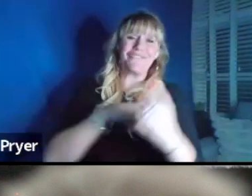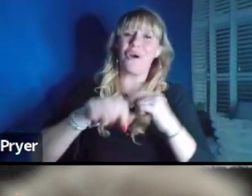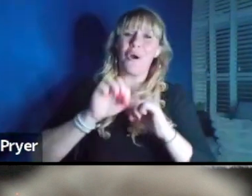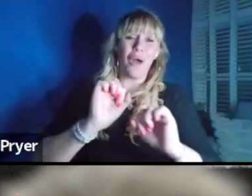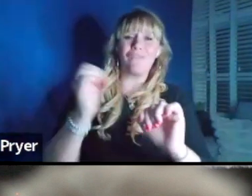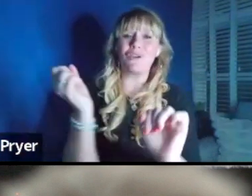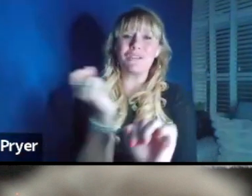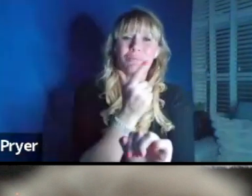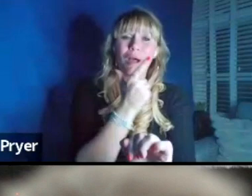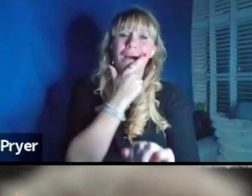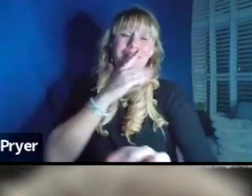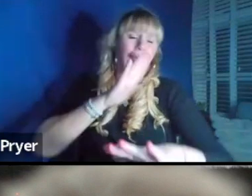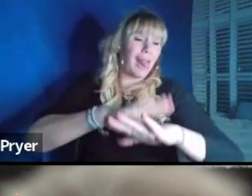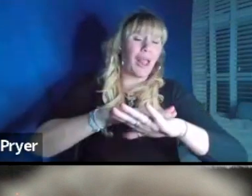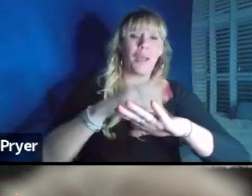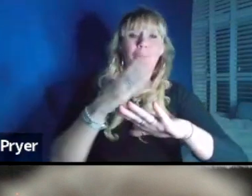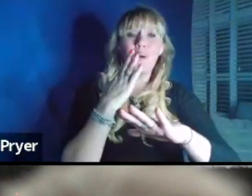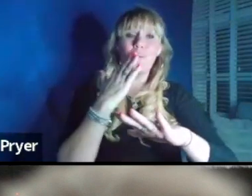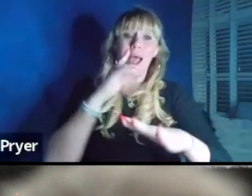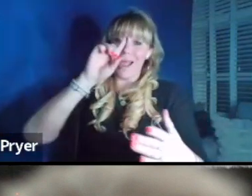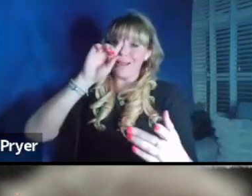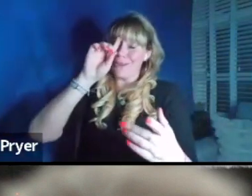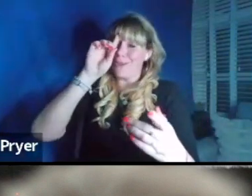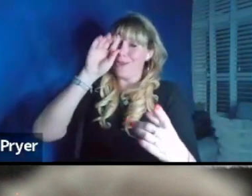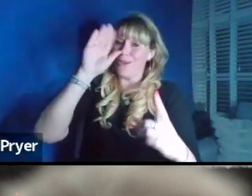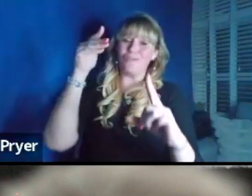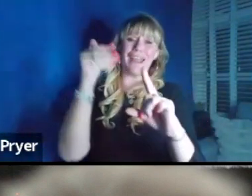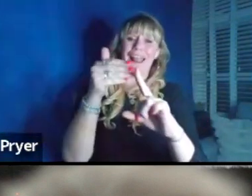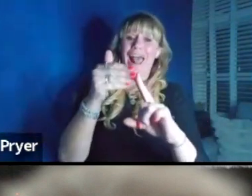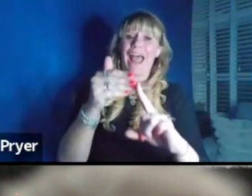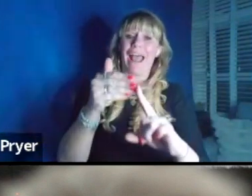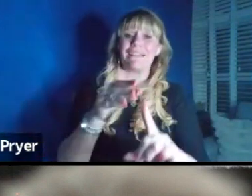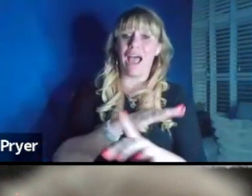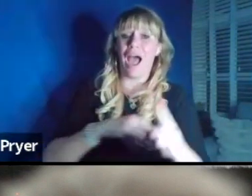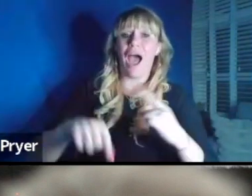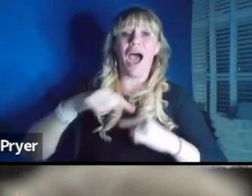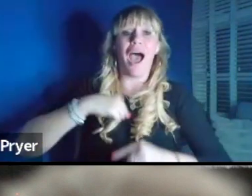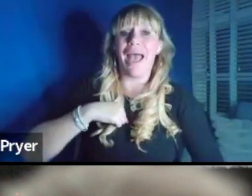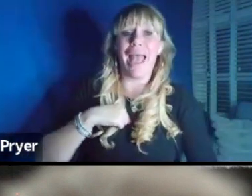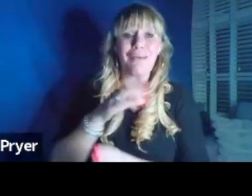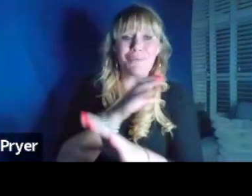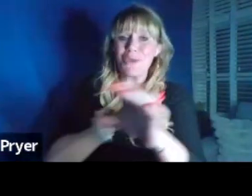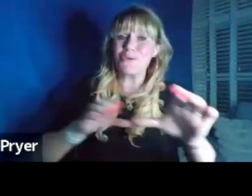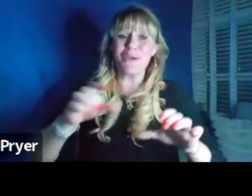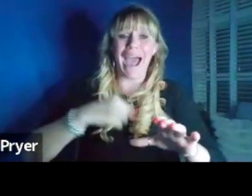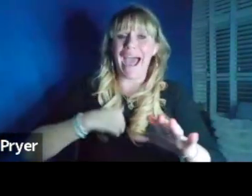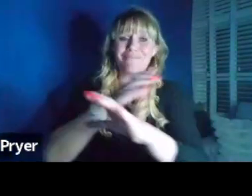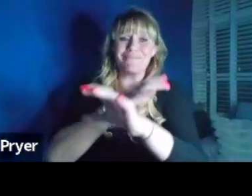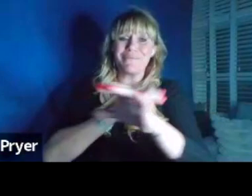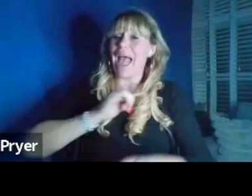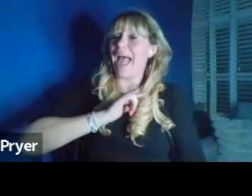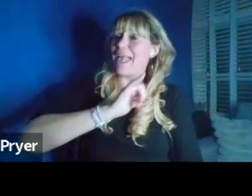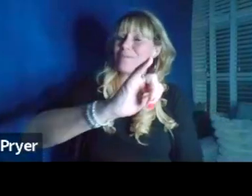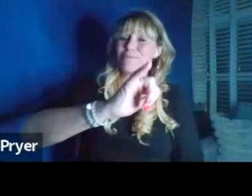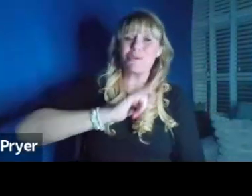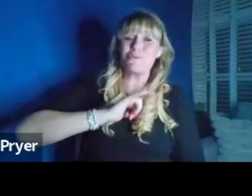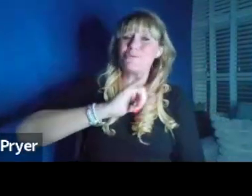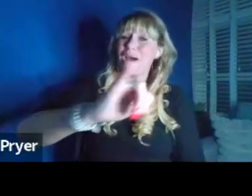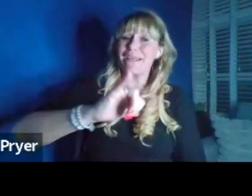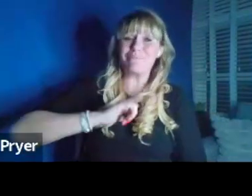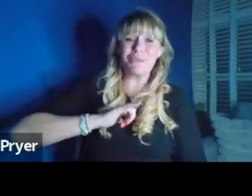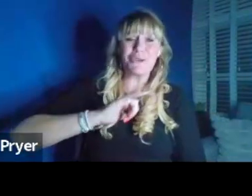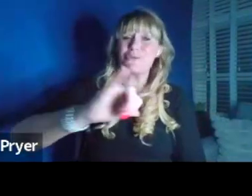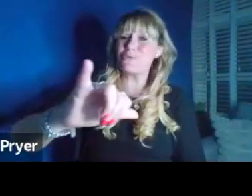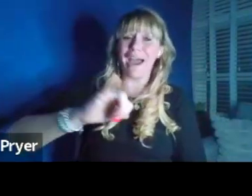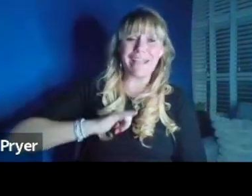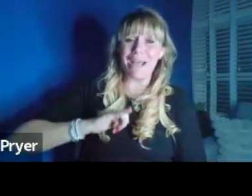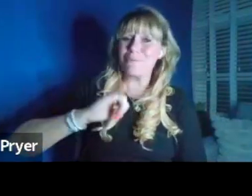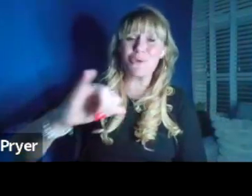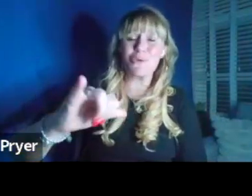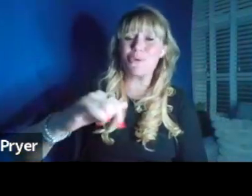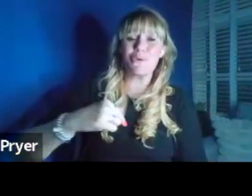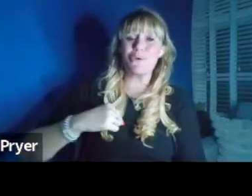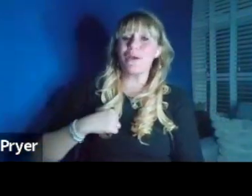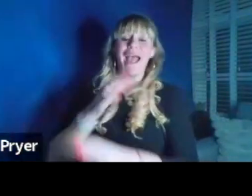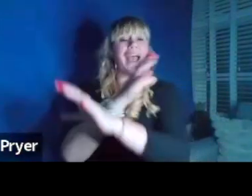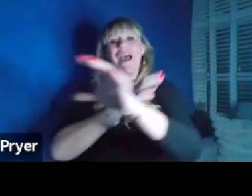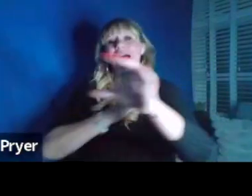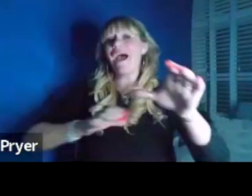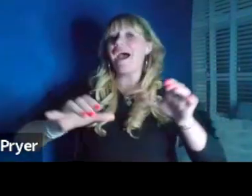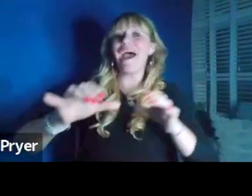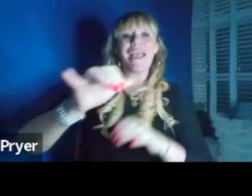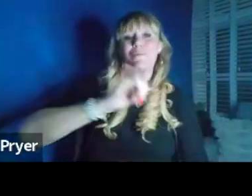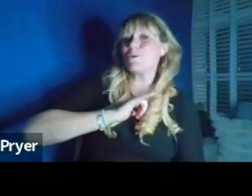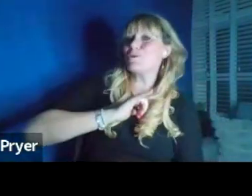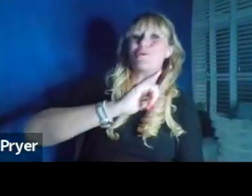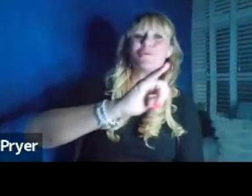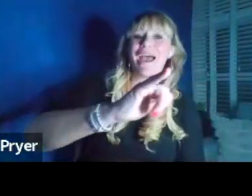I am you, I am you, I am you